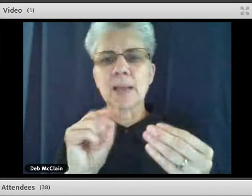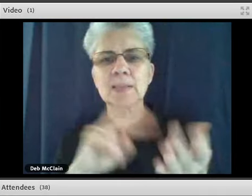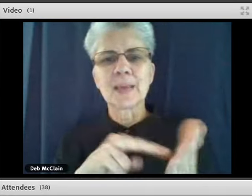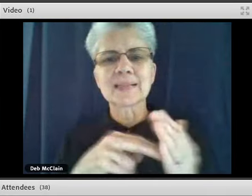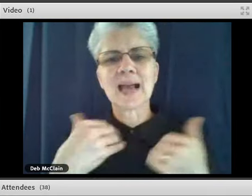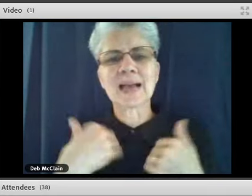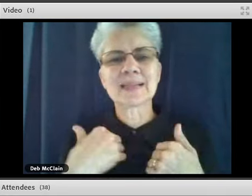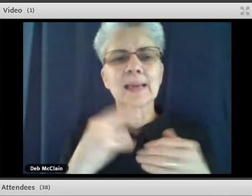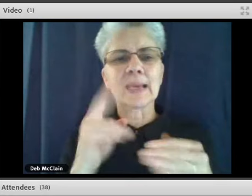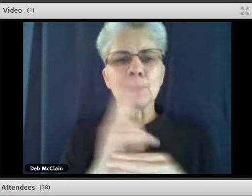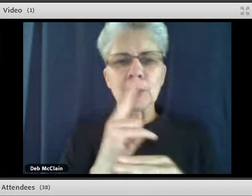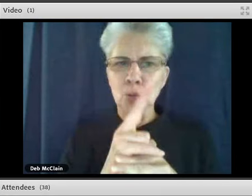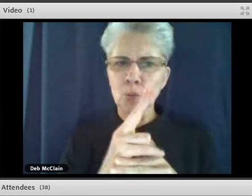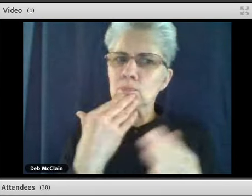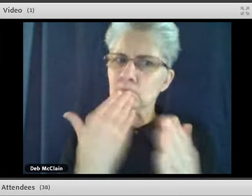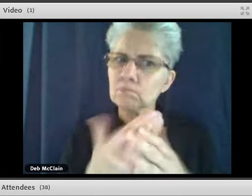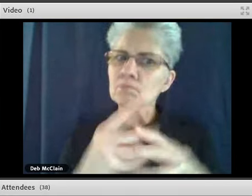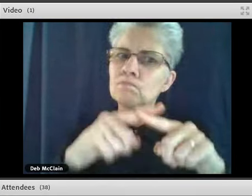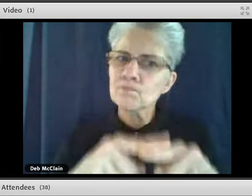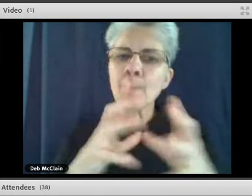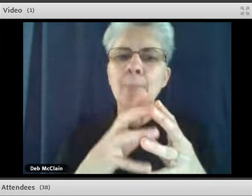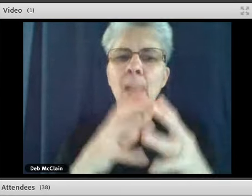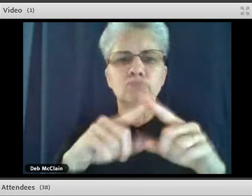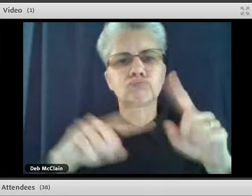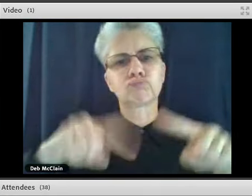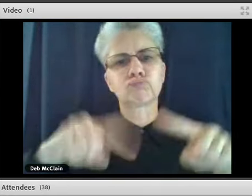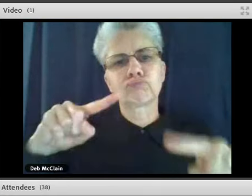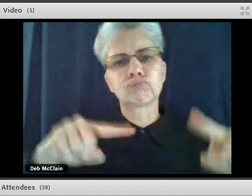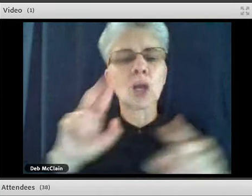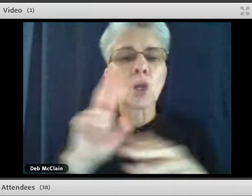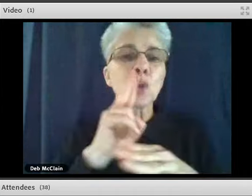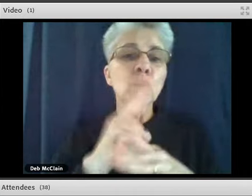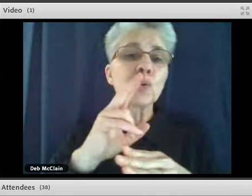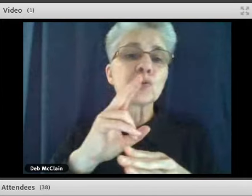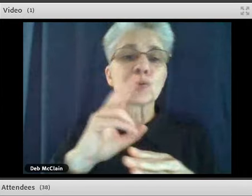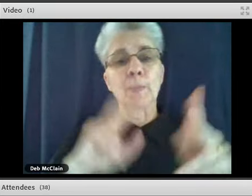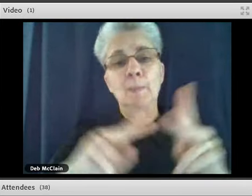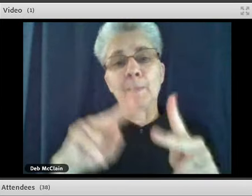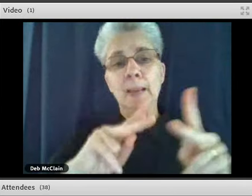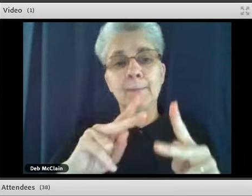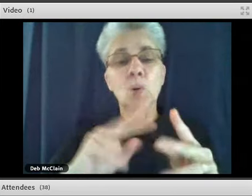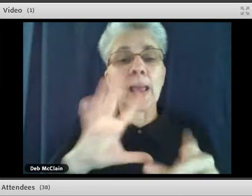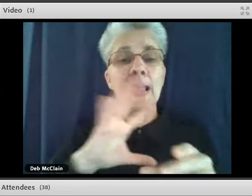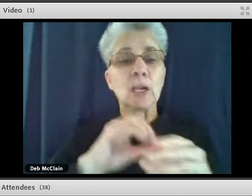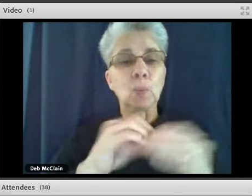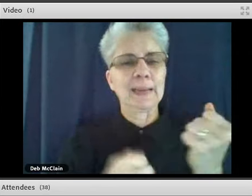it means content can be used reliably by a wide variety of user agents, including assistive technology.